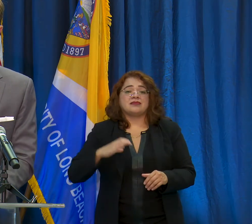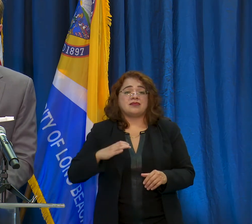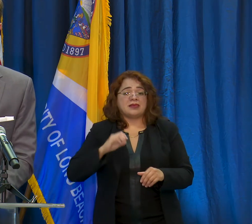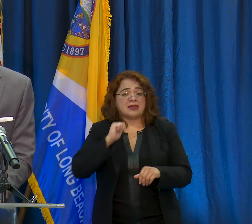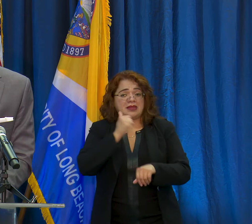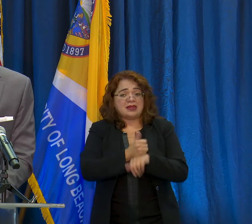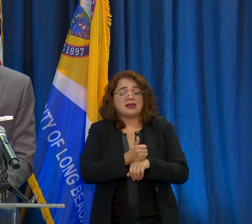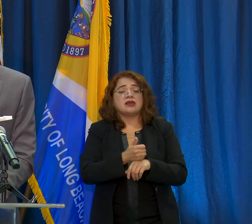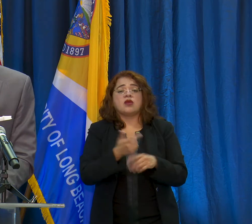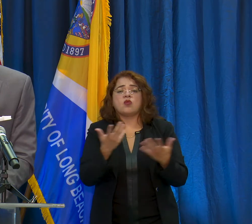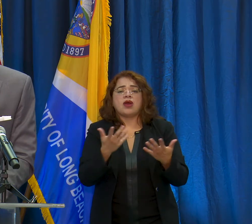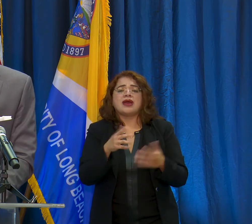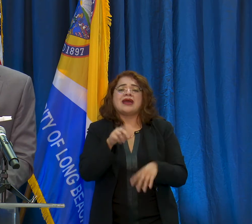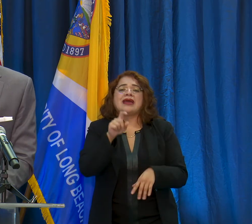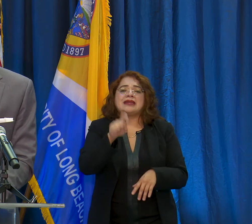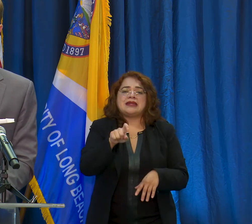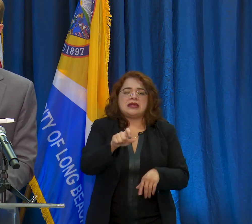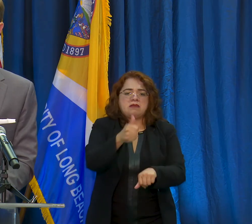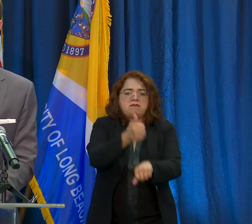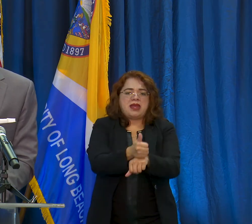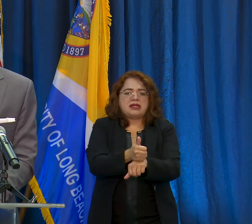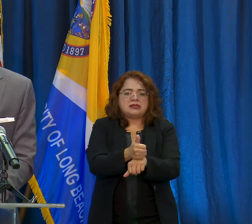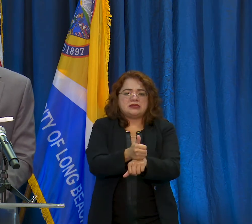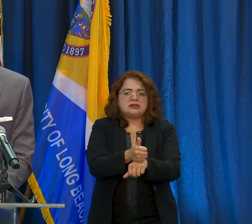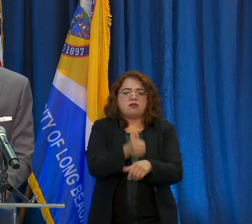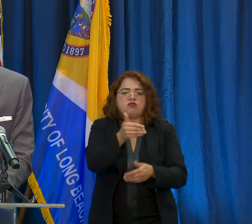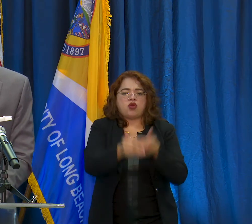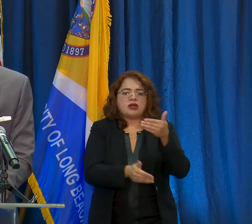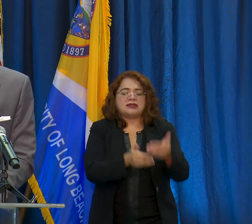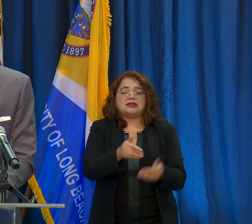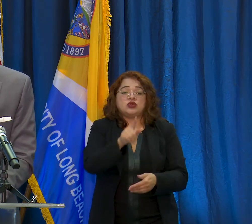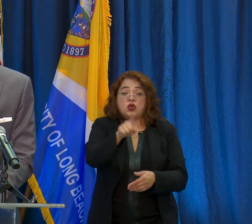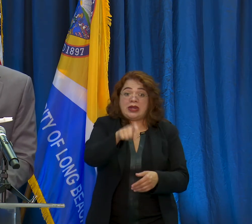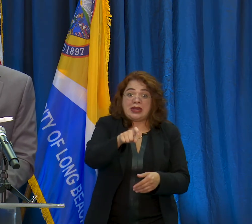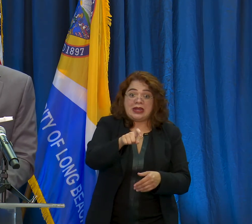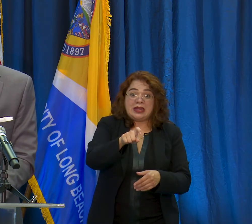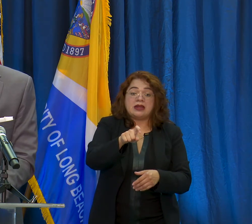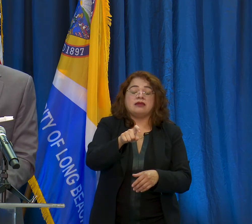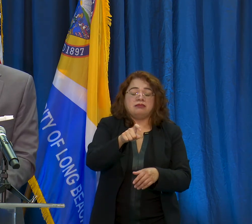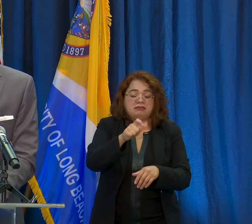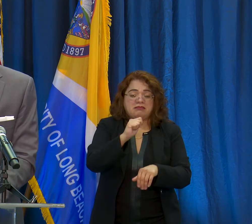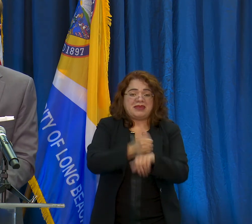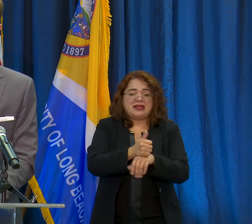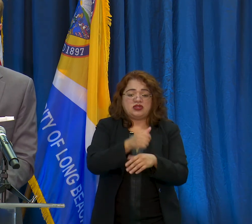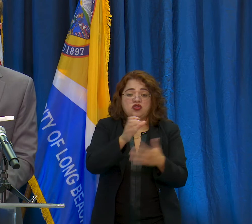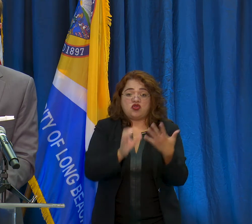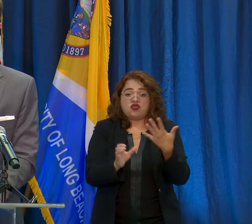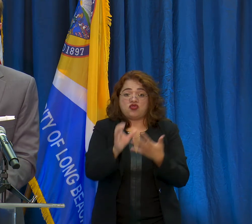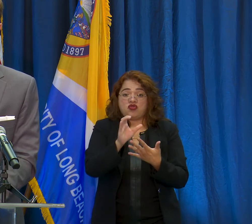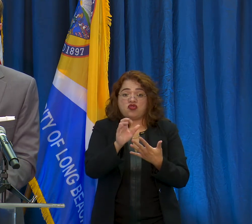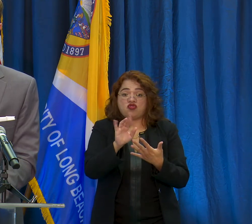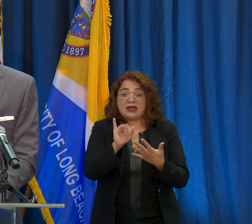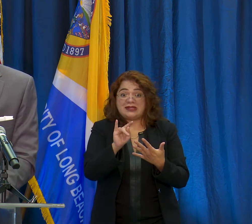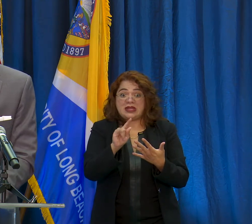need-based process and a need-based criteria with a focus on those businesses that are at greatest